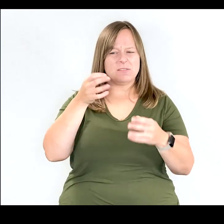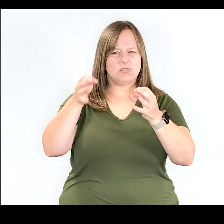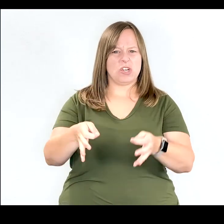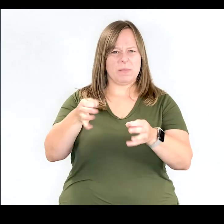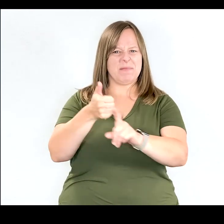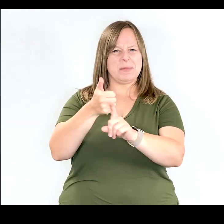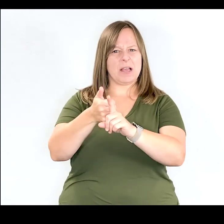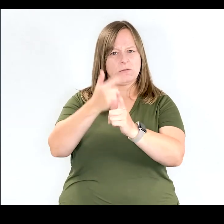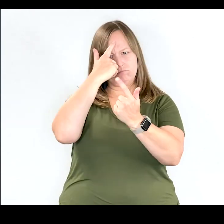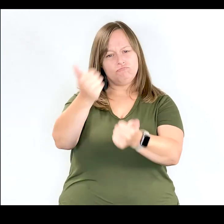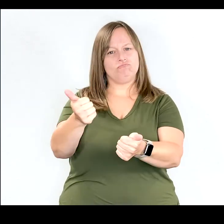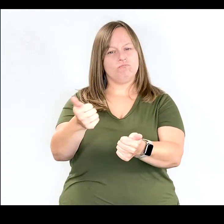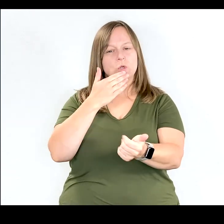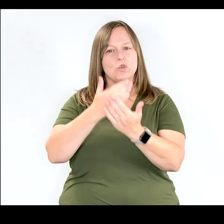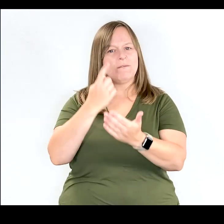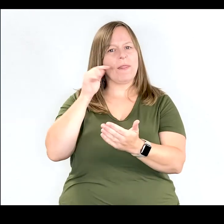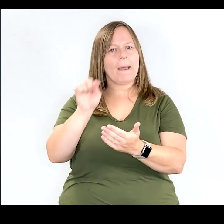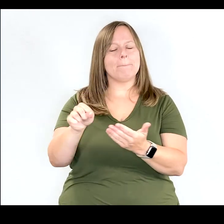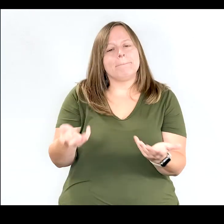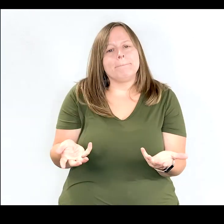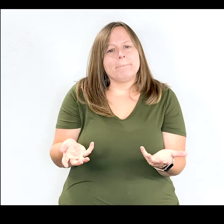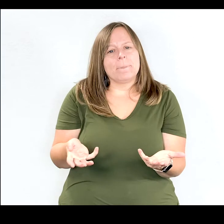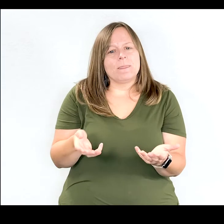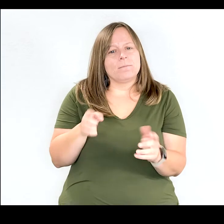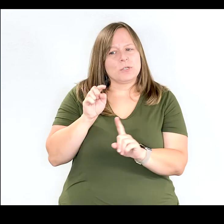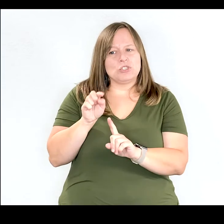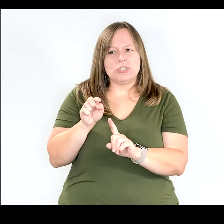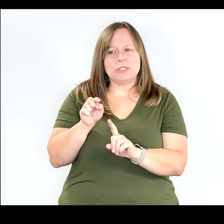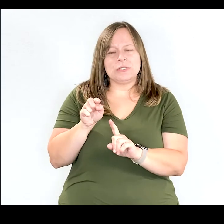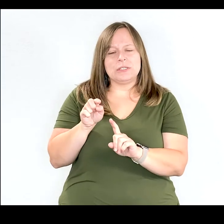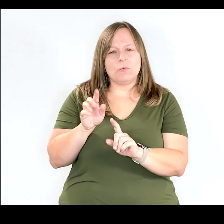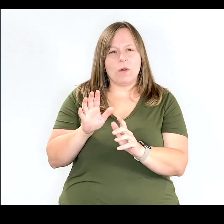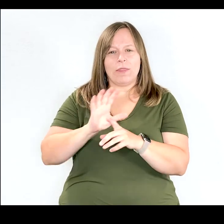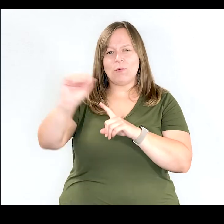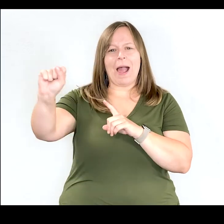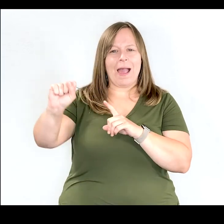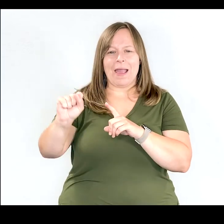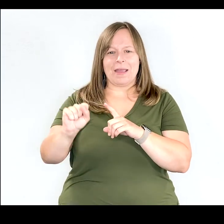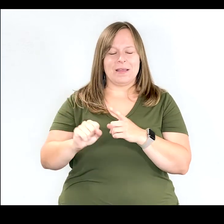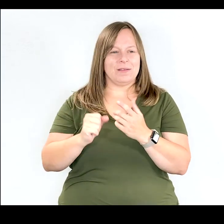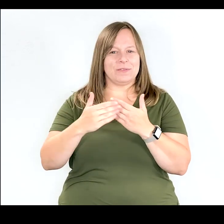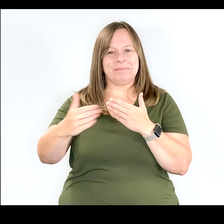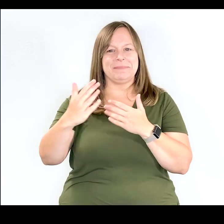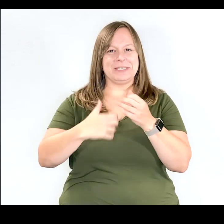judge of what feels good to them and what's good for them. And Miss Abouzeidi, I think, will thrive in the waning years of her life